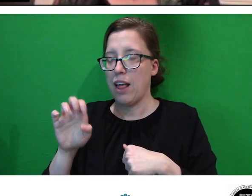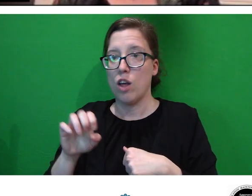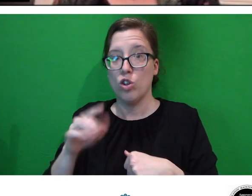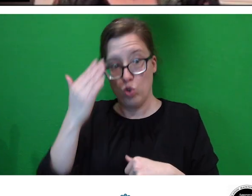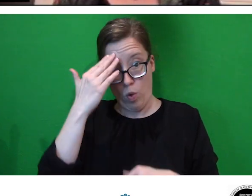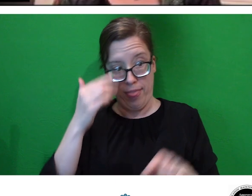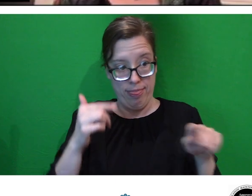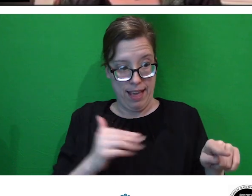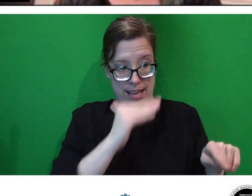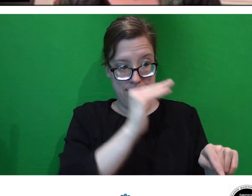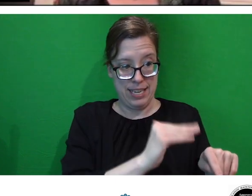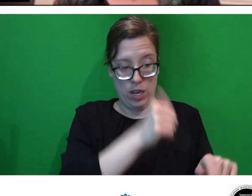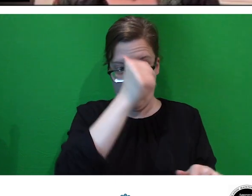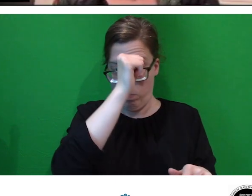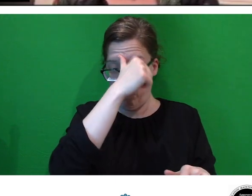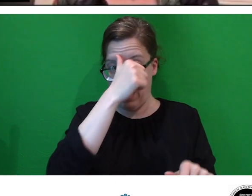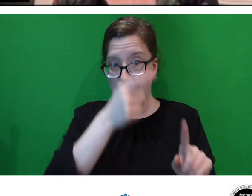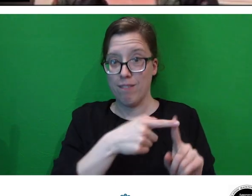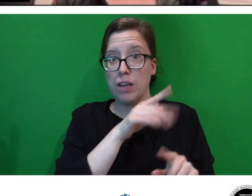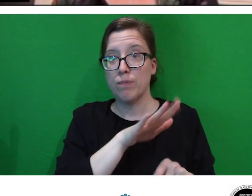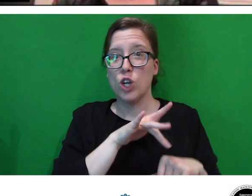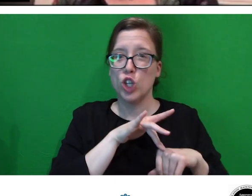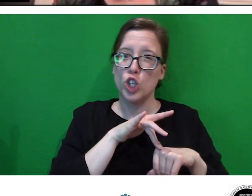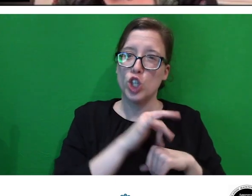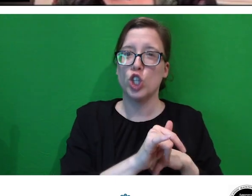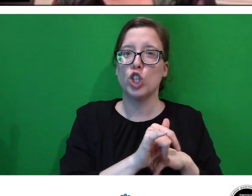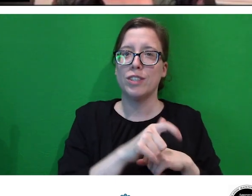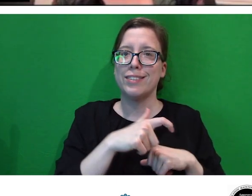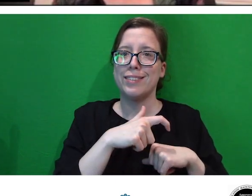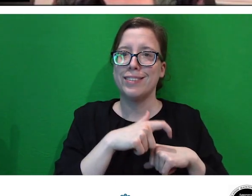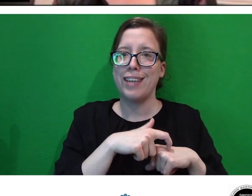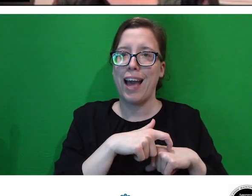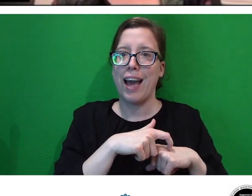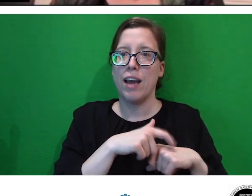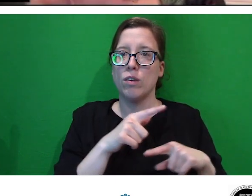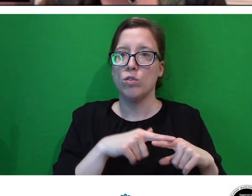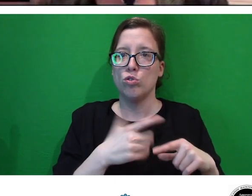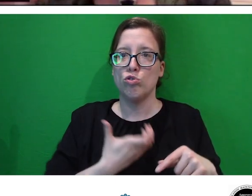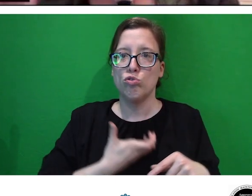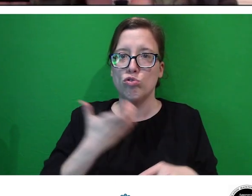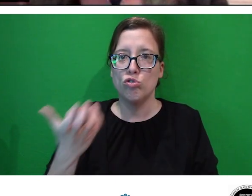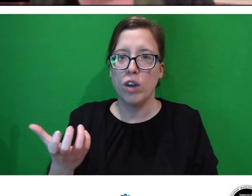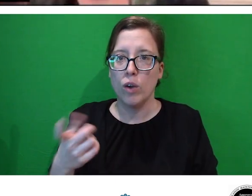this is a little girl dancing with daddy– or tactile aspects. Well, you're going to know